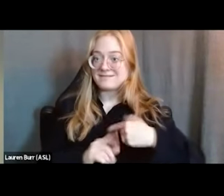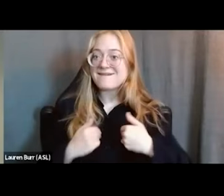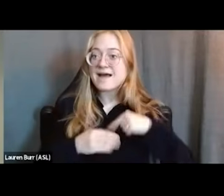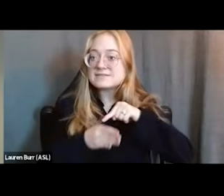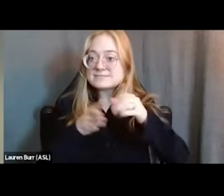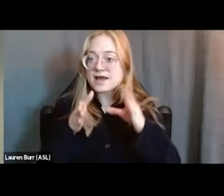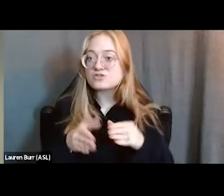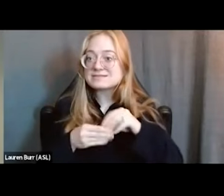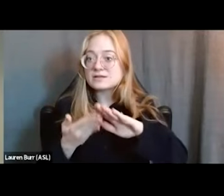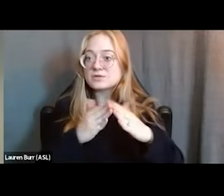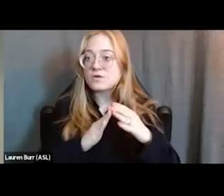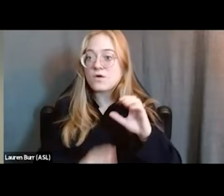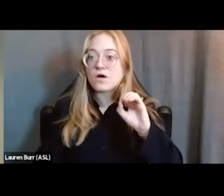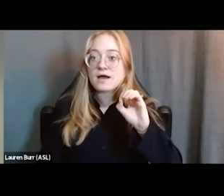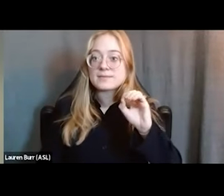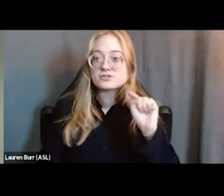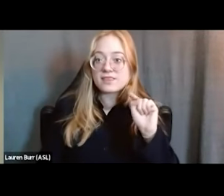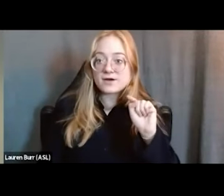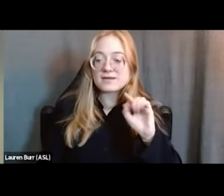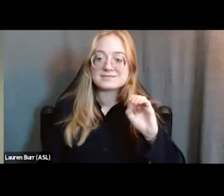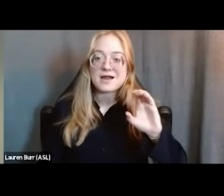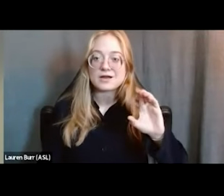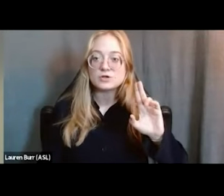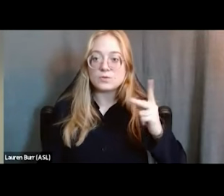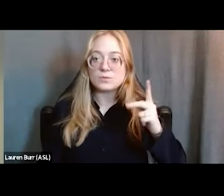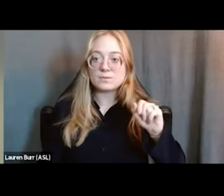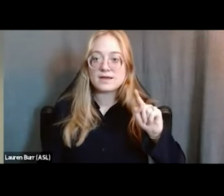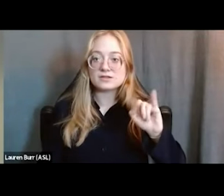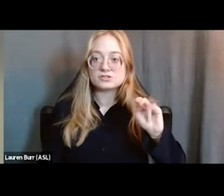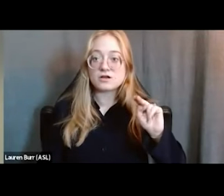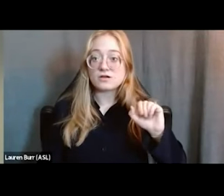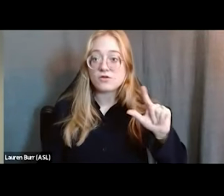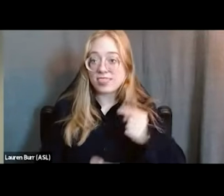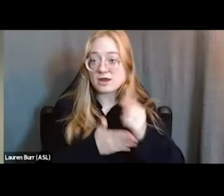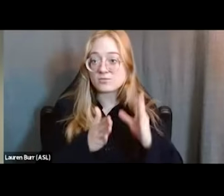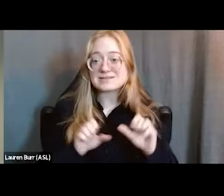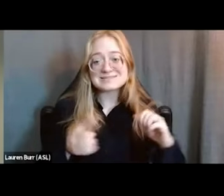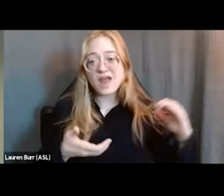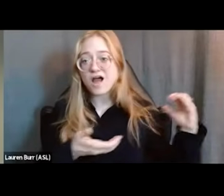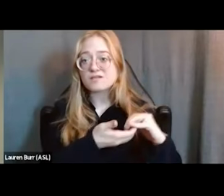such as occupational therapists that can be really great partners and team members and will require a little creativity